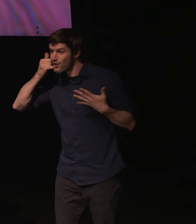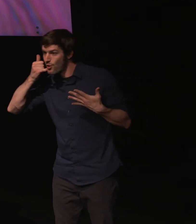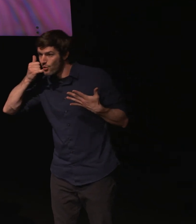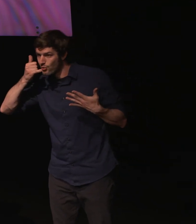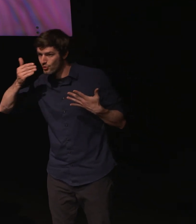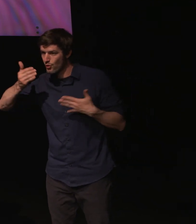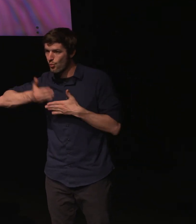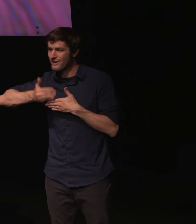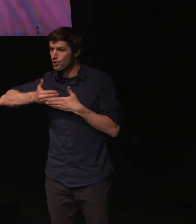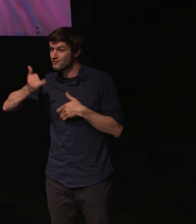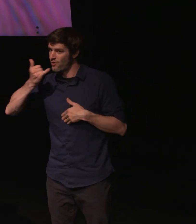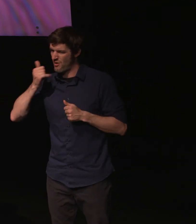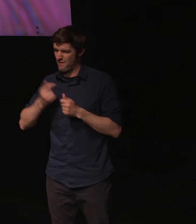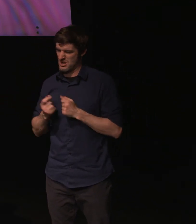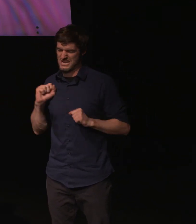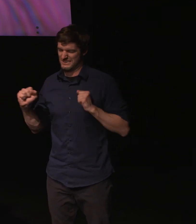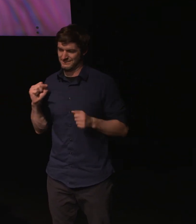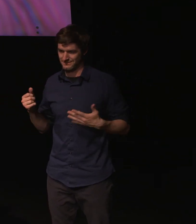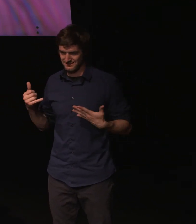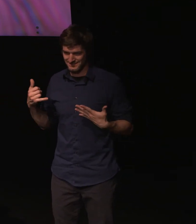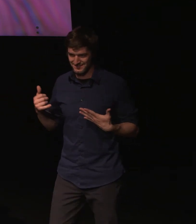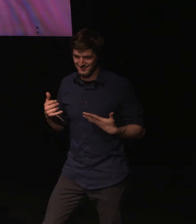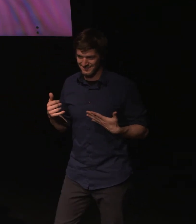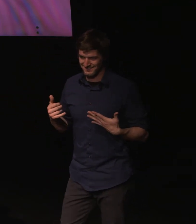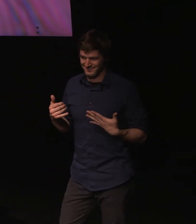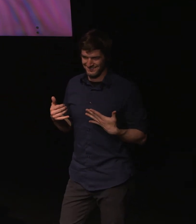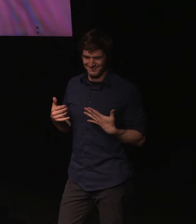AUDIENCE CHEERS AUDIENCE LAUGHS Wii U...